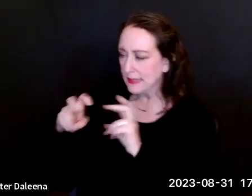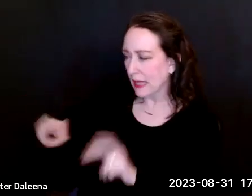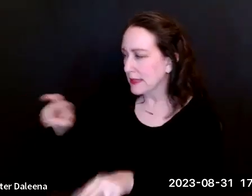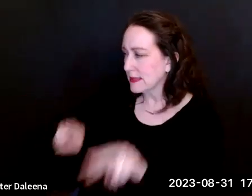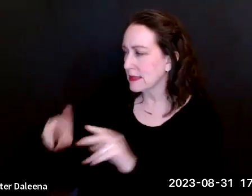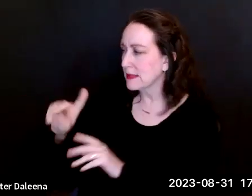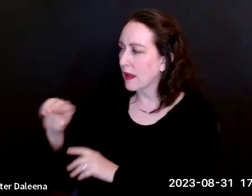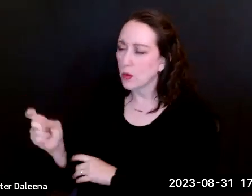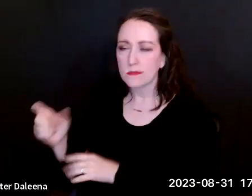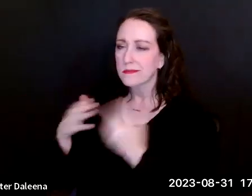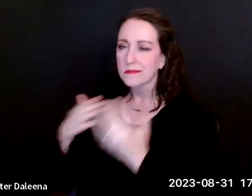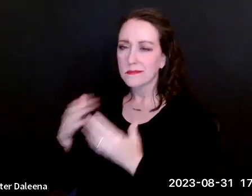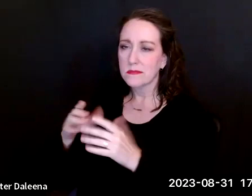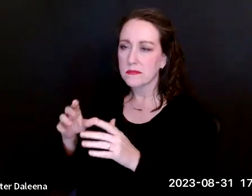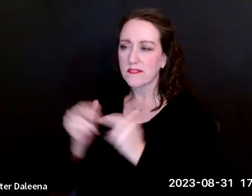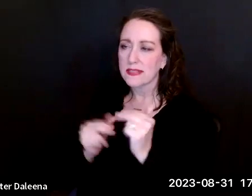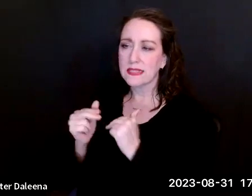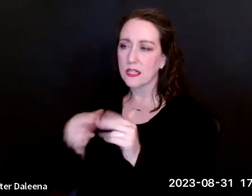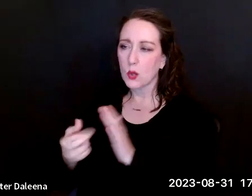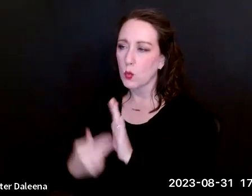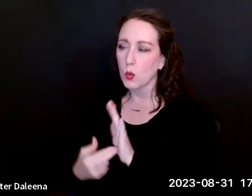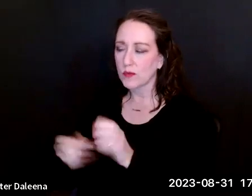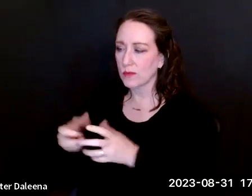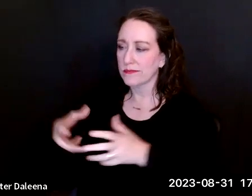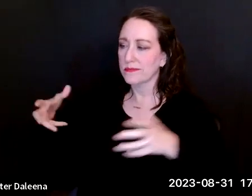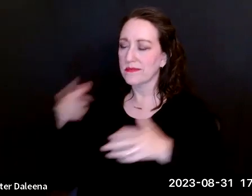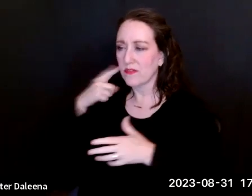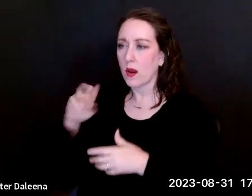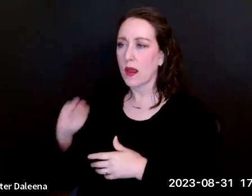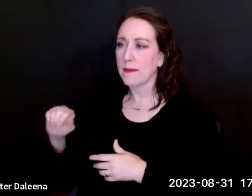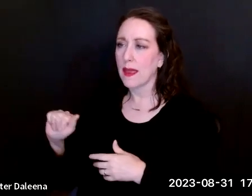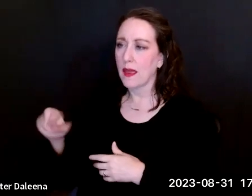um regardless of what the facility rules did to expand that to make them an MHP so to fix that